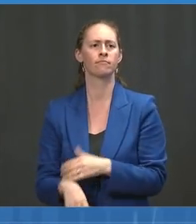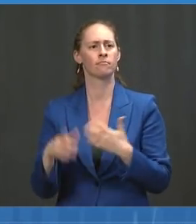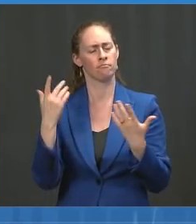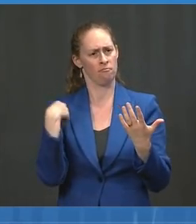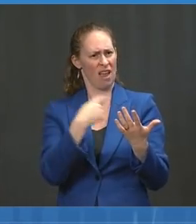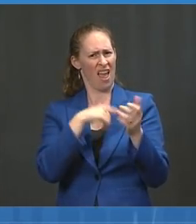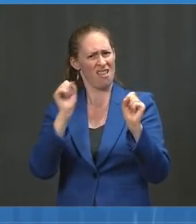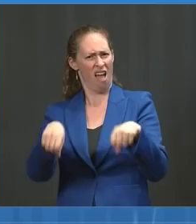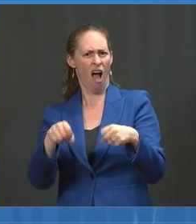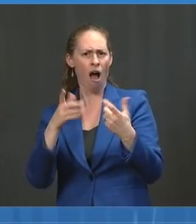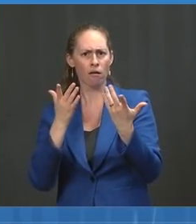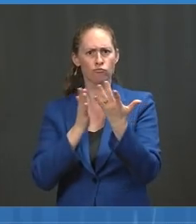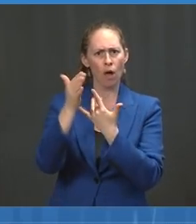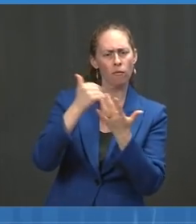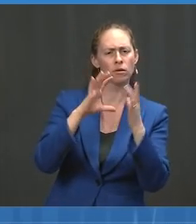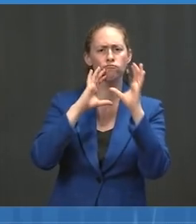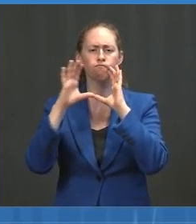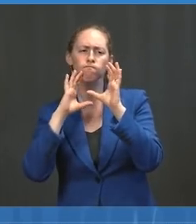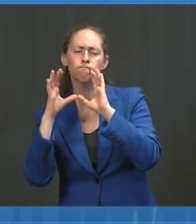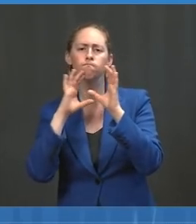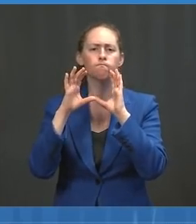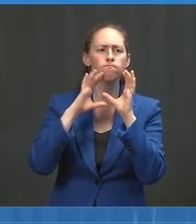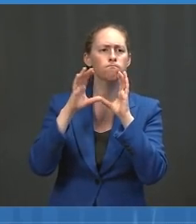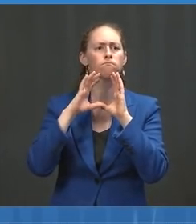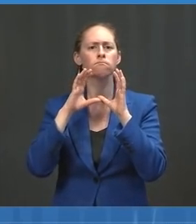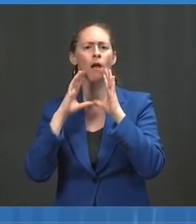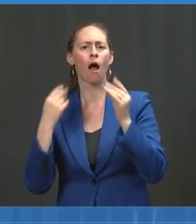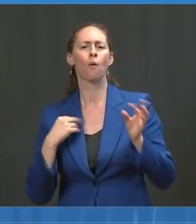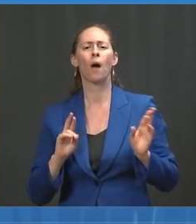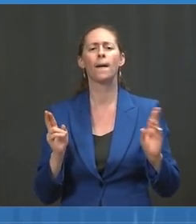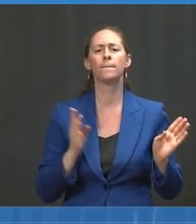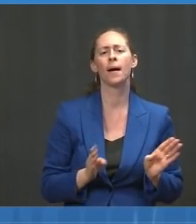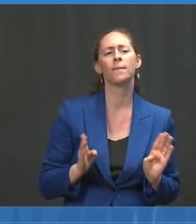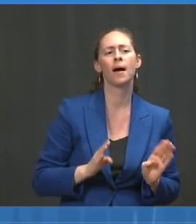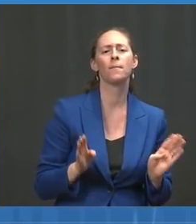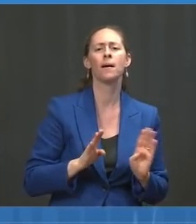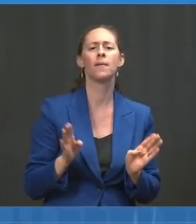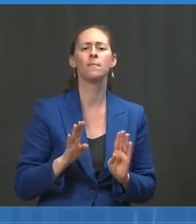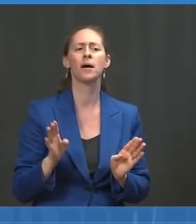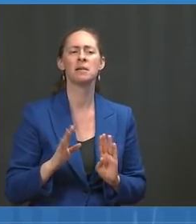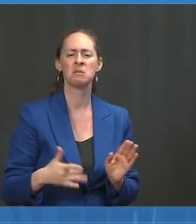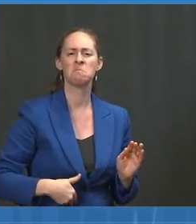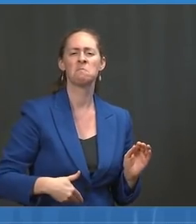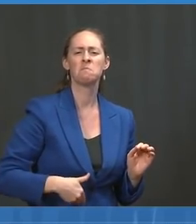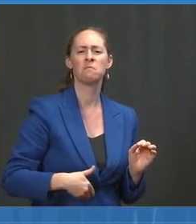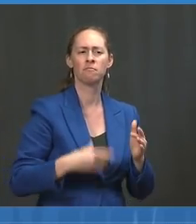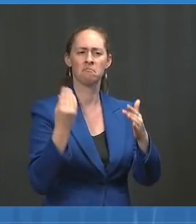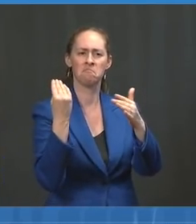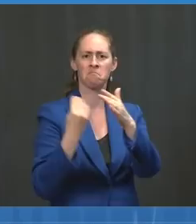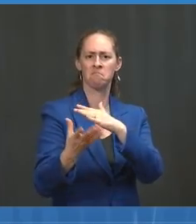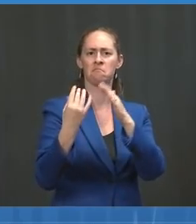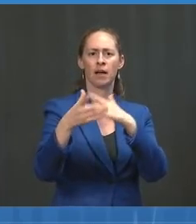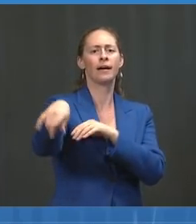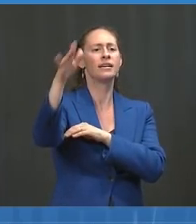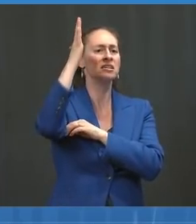while still planning ahead and giving people a sense of what may come. And that's what we were doing with that announcement. Mr. Zients: Thanks, Dr. Murthy.